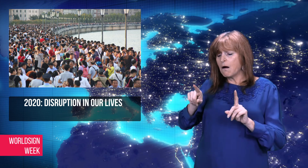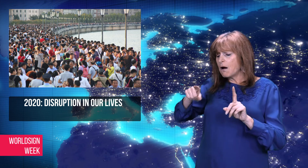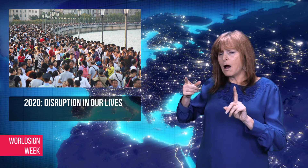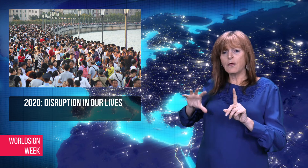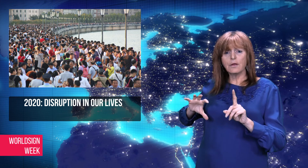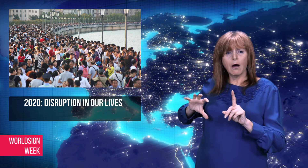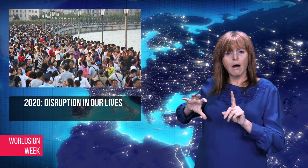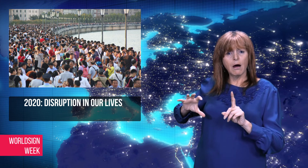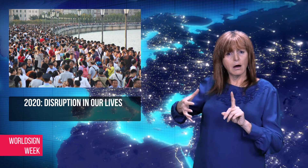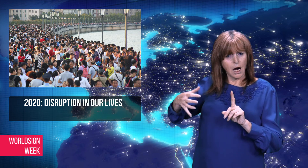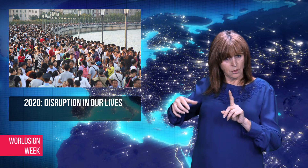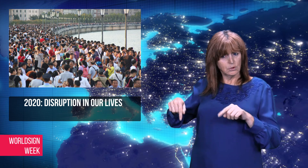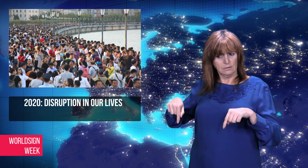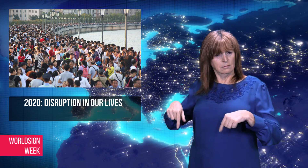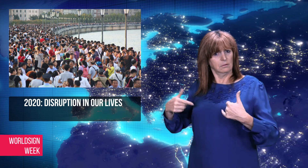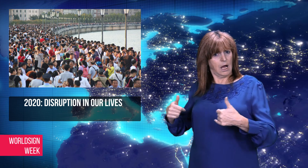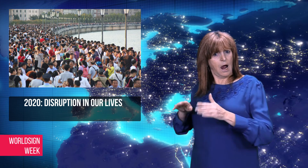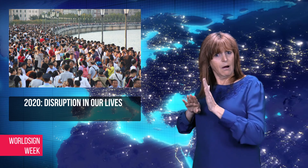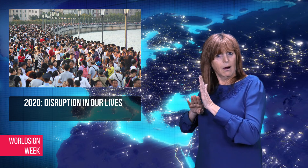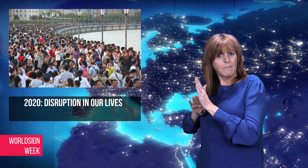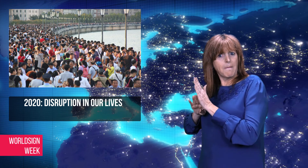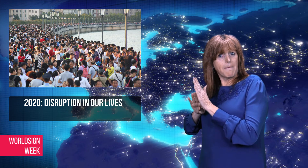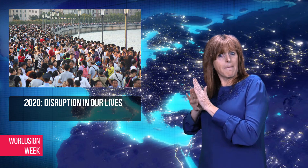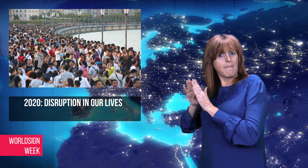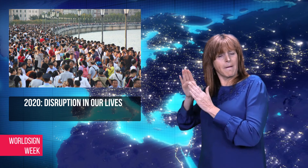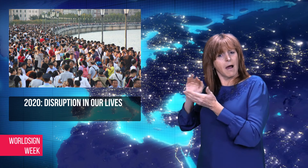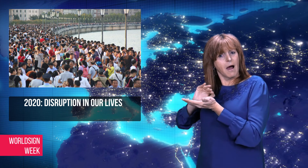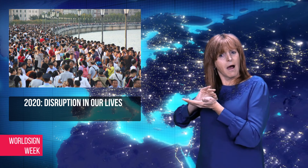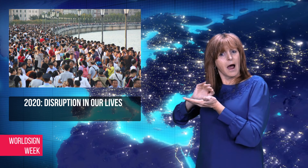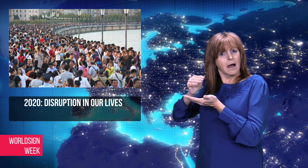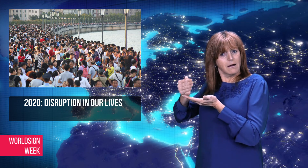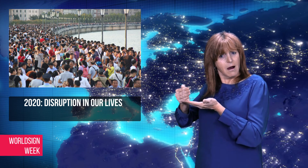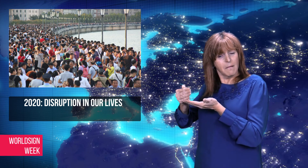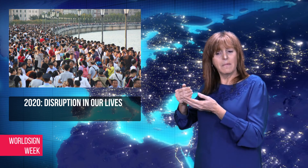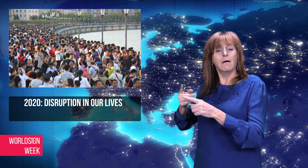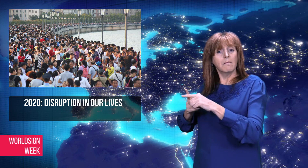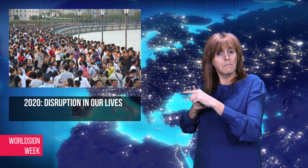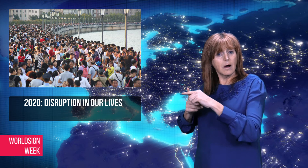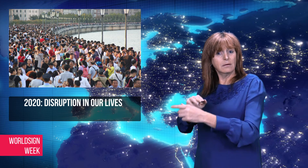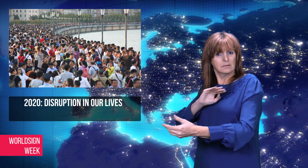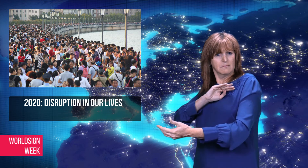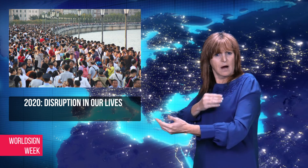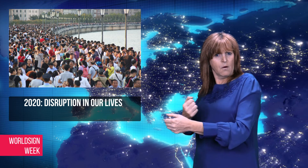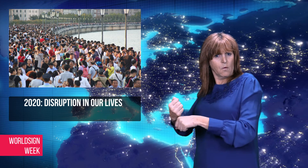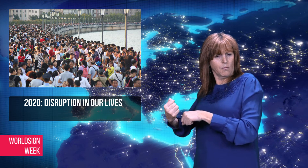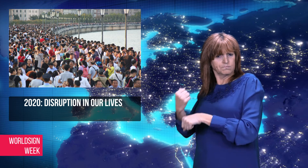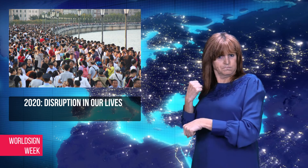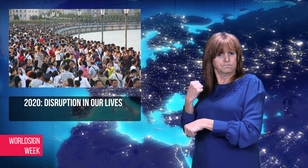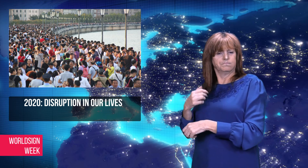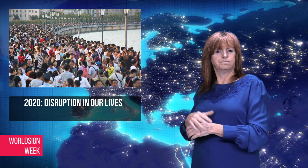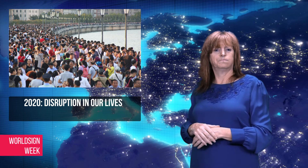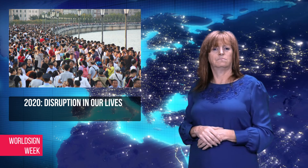China, India and other countries have grown their economies and power.